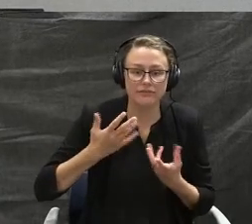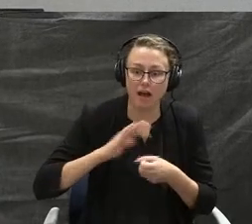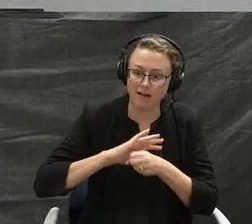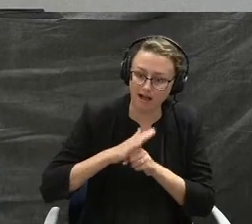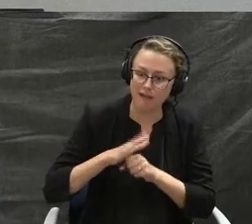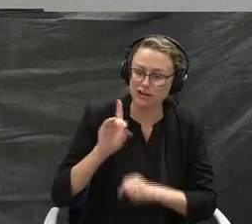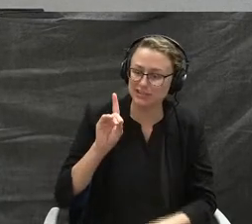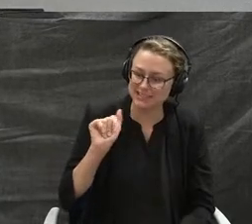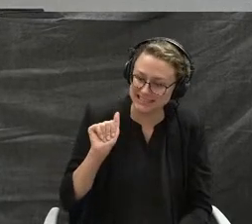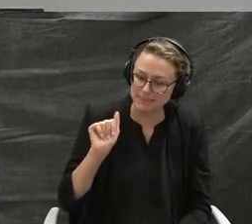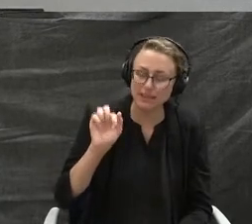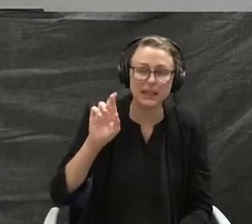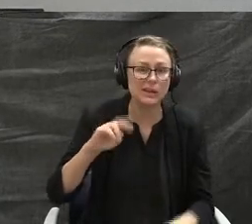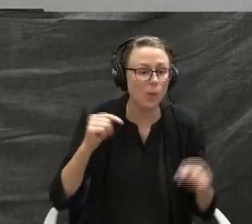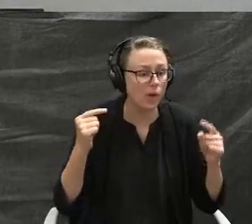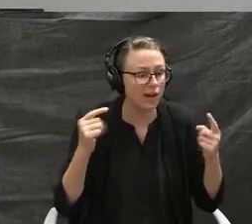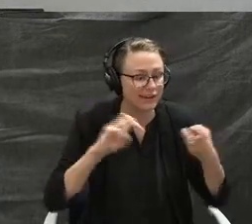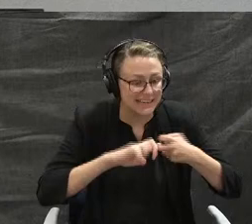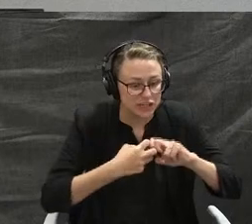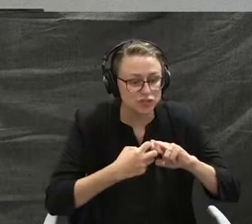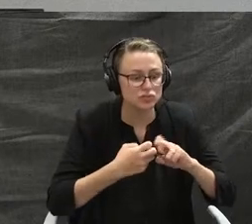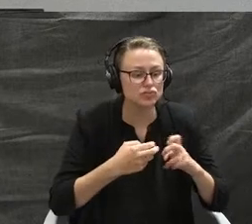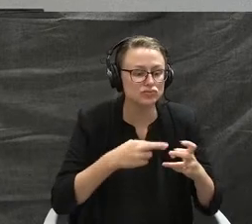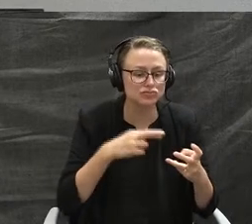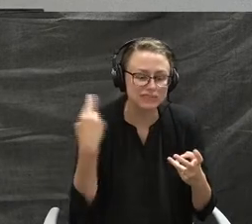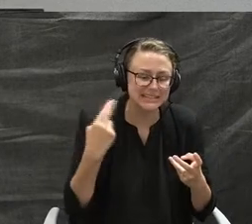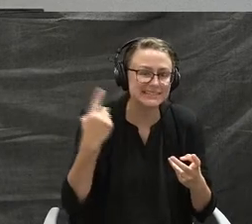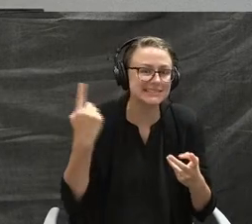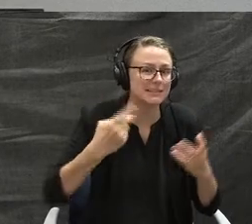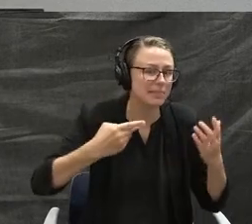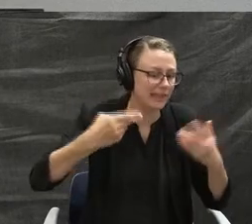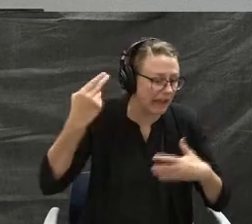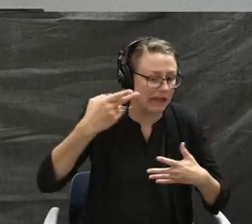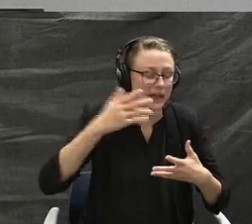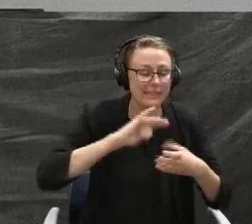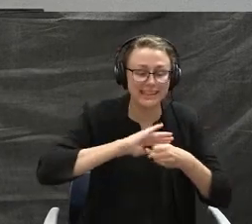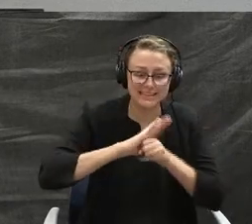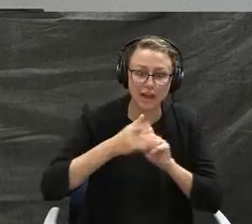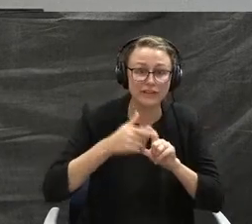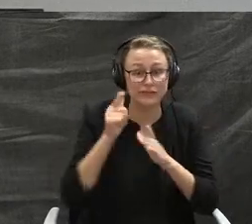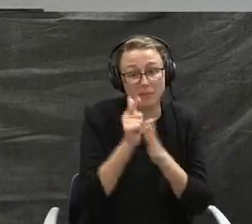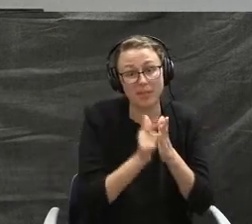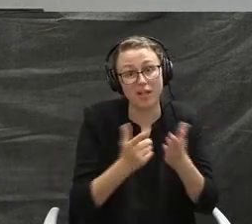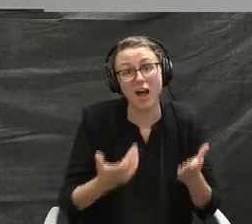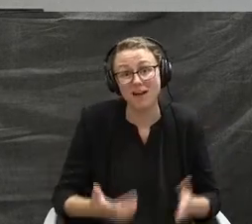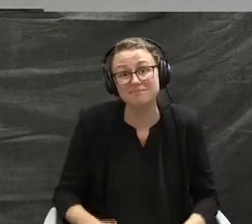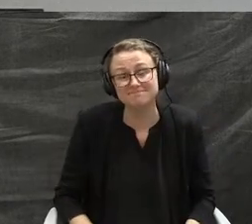Issue or risk that is covered by law, so that's not an easy thing